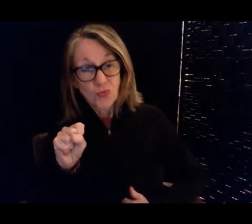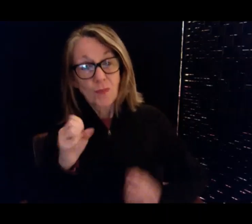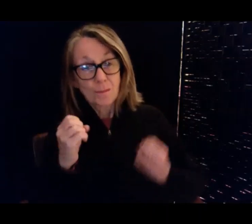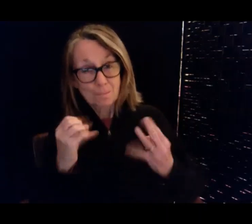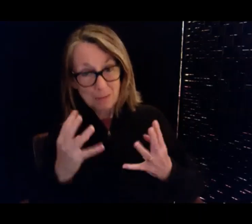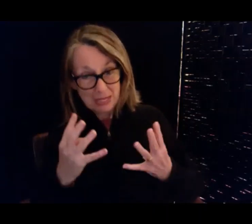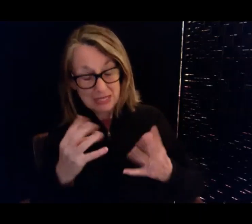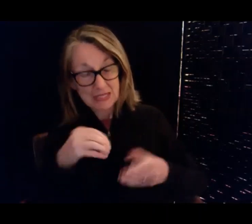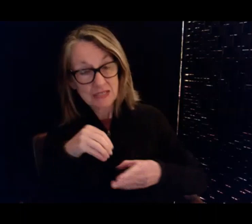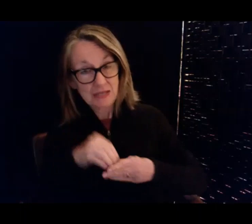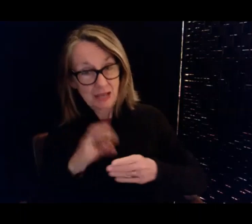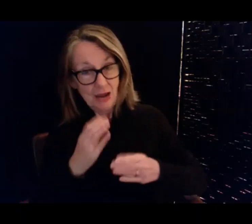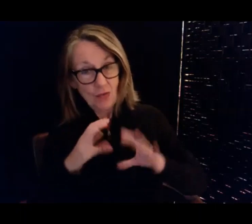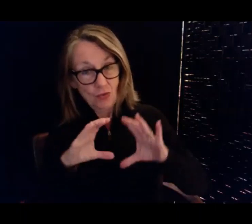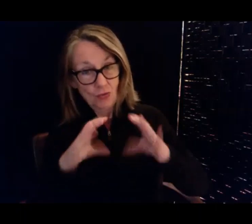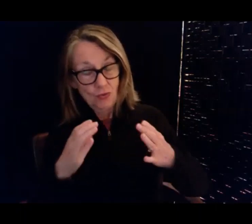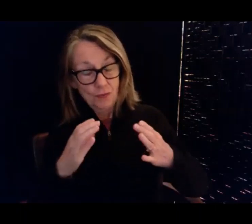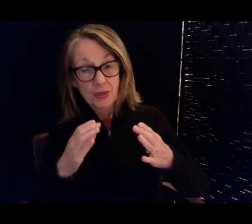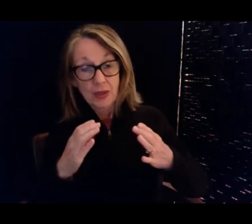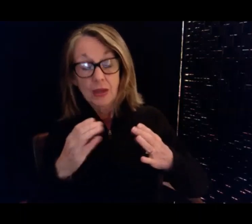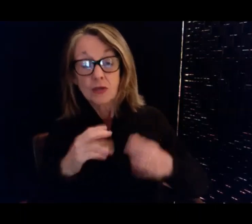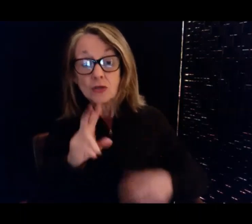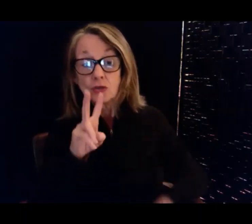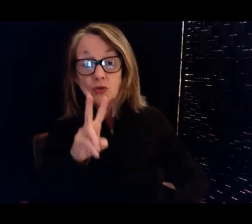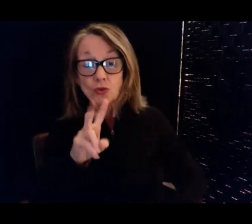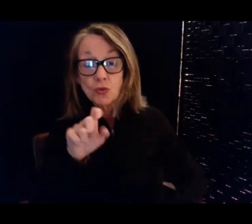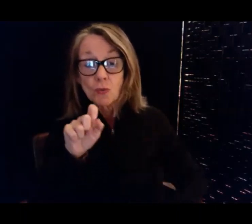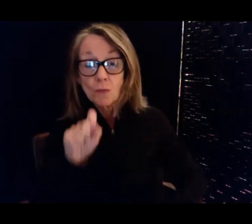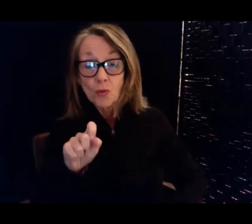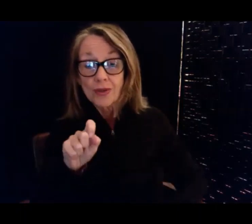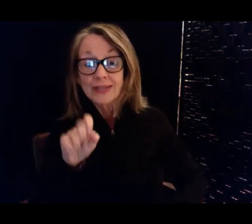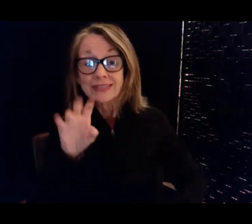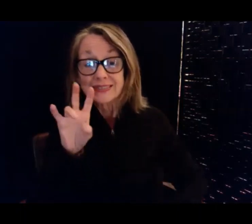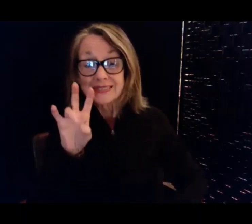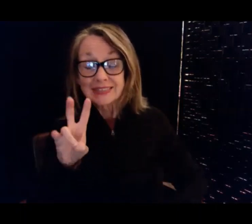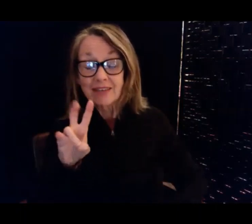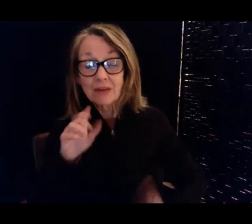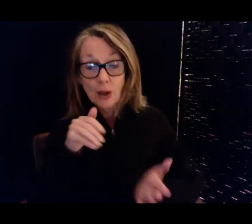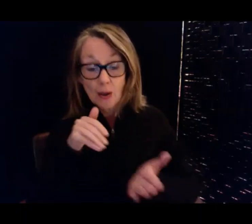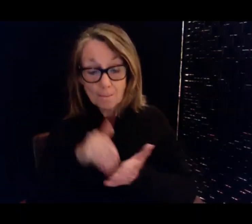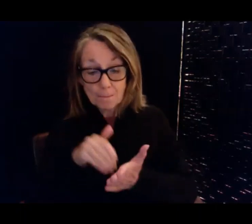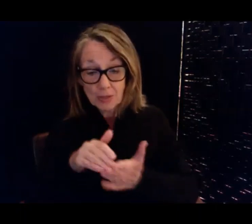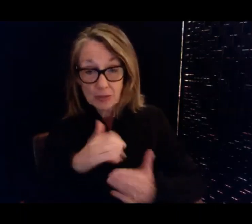there's 2.7 million veterans in the United States that are receiving some